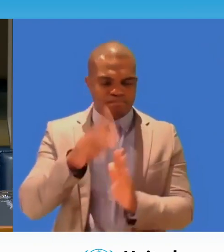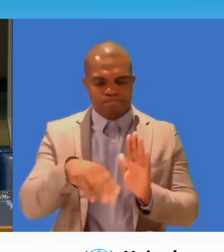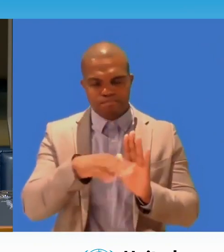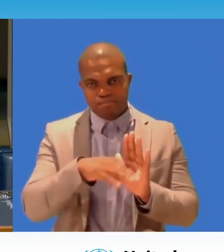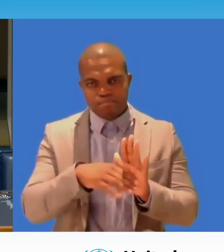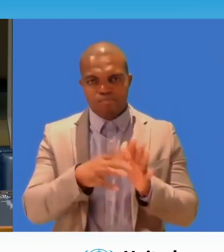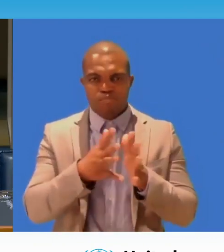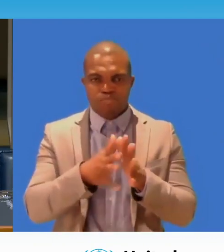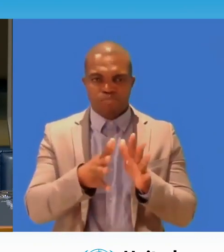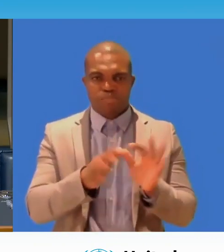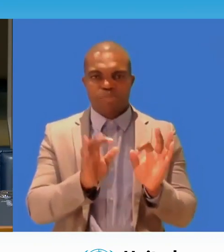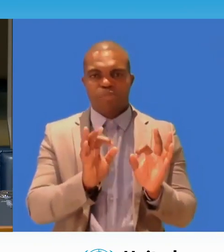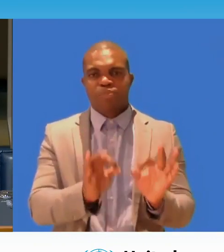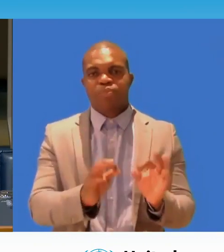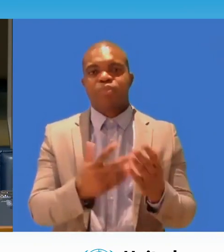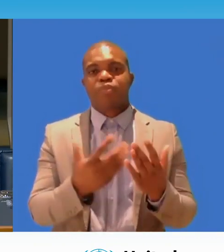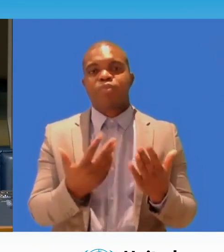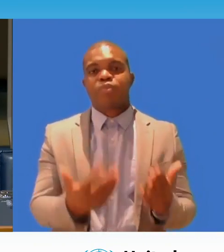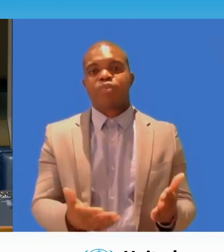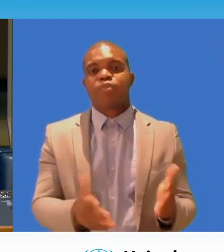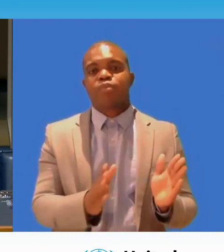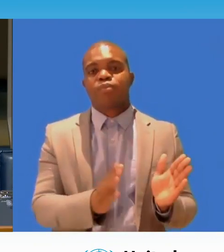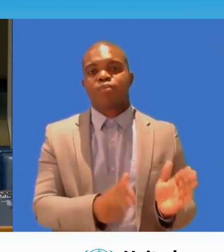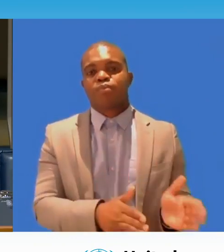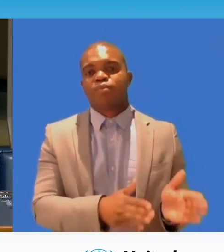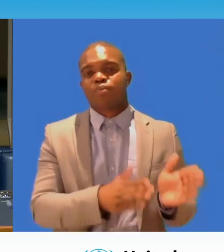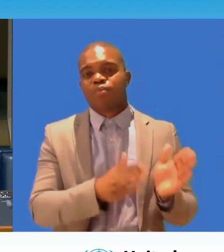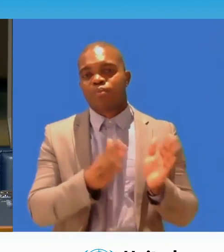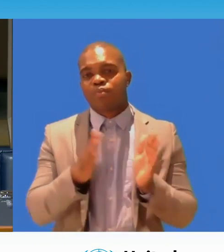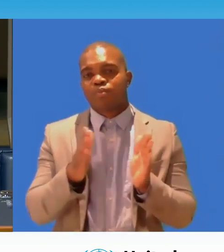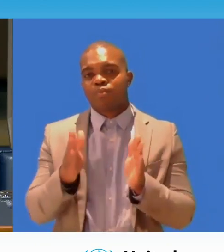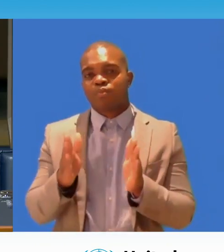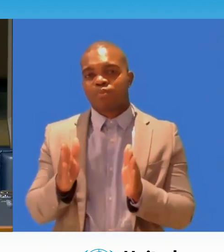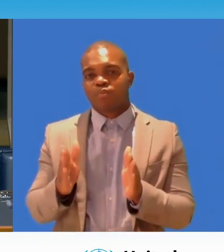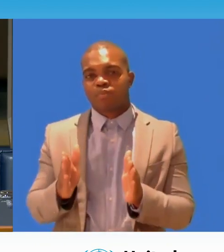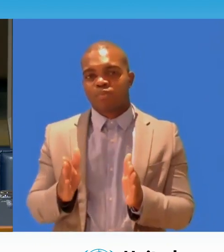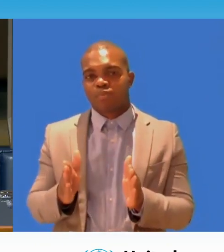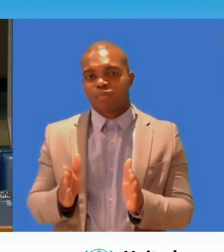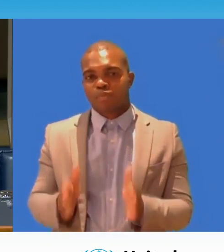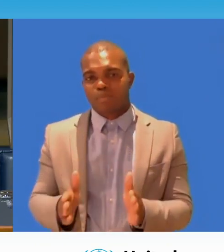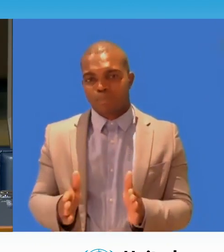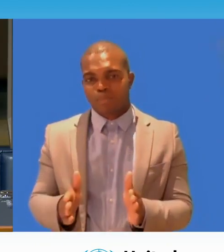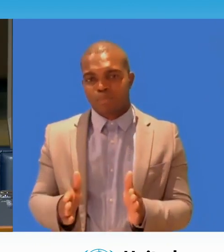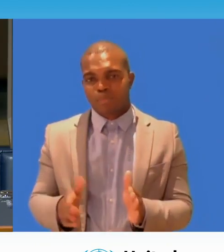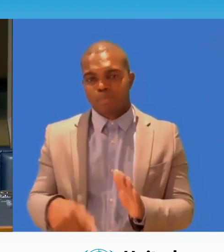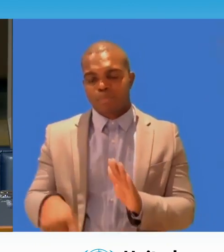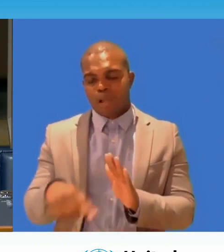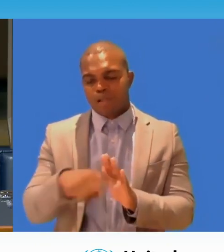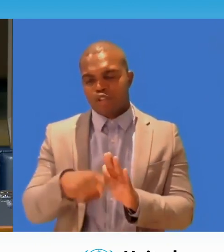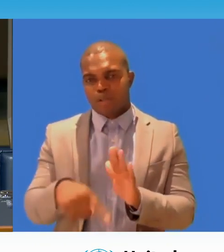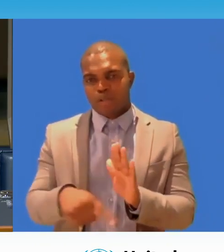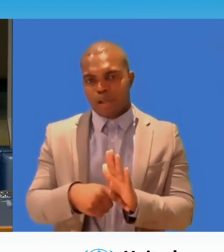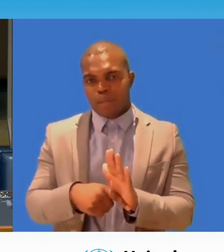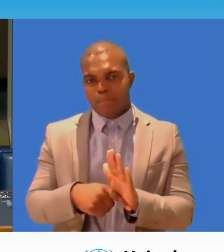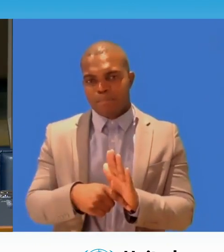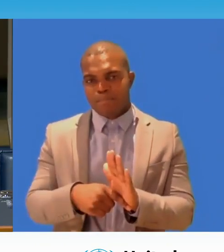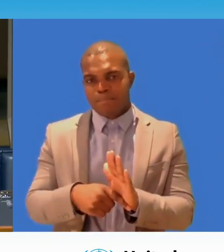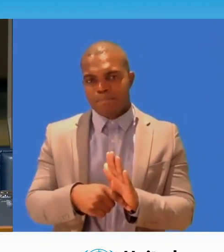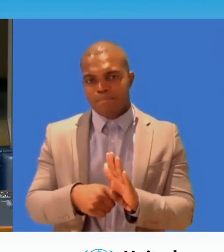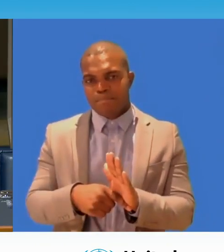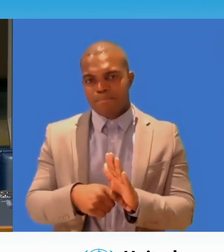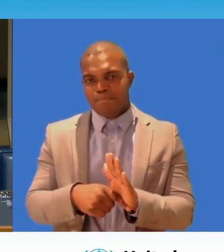colleagues we will move to the next agenda item uh on of of our meeting which is item 5